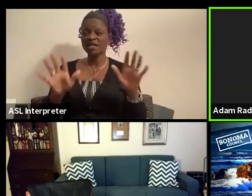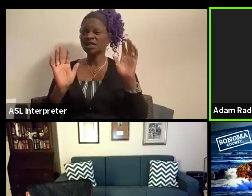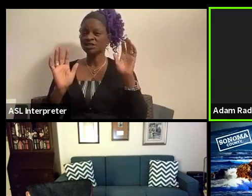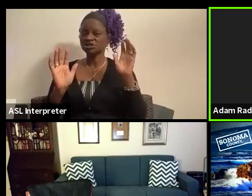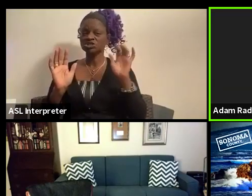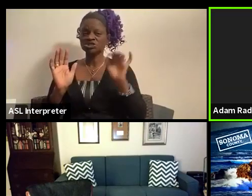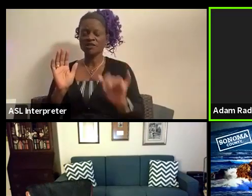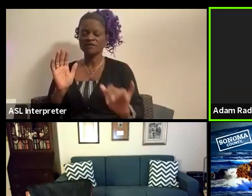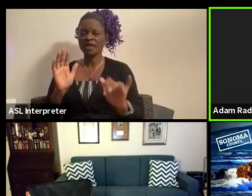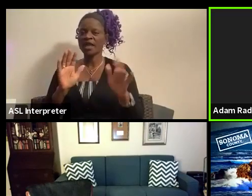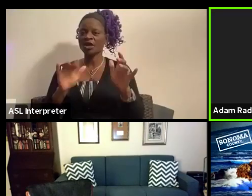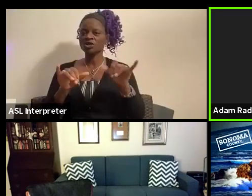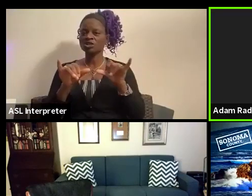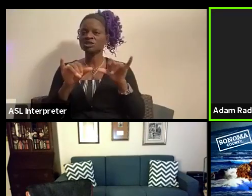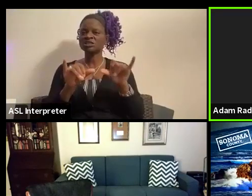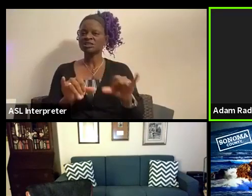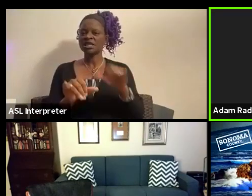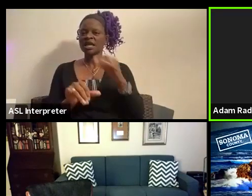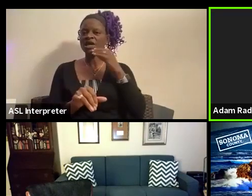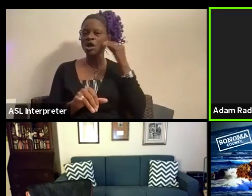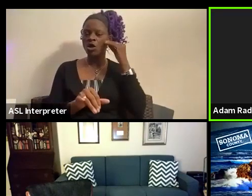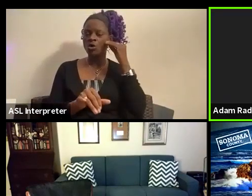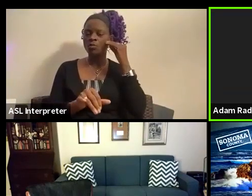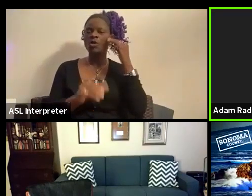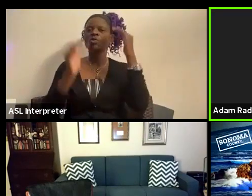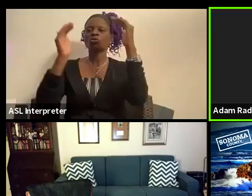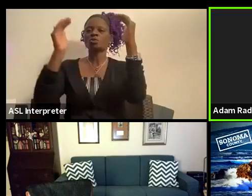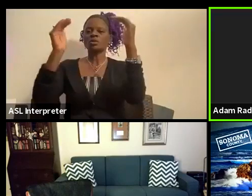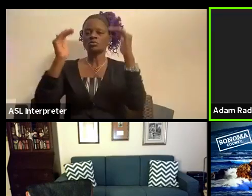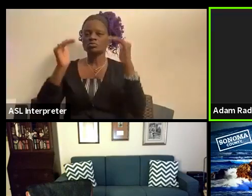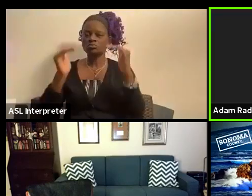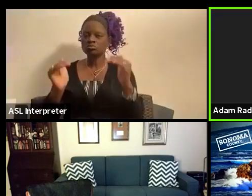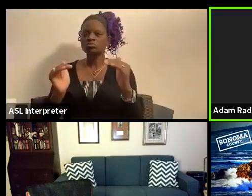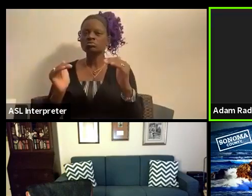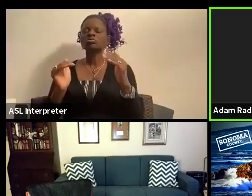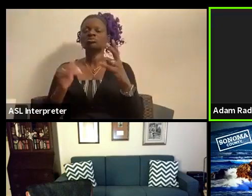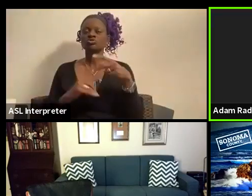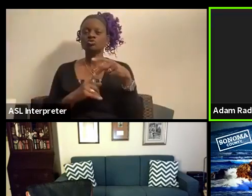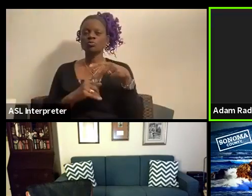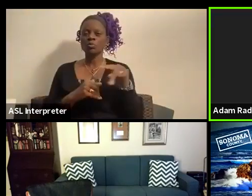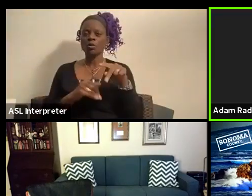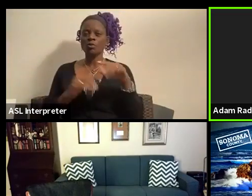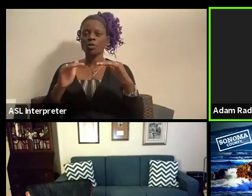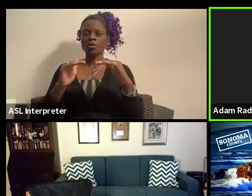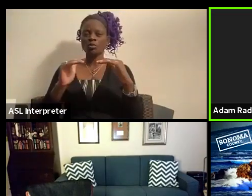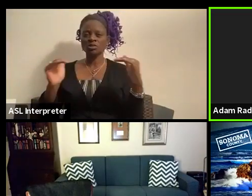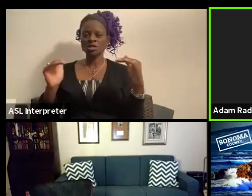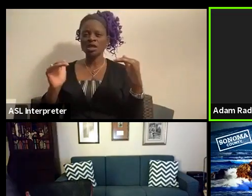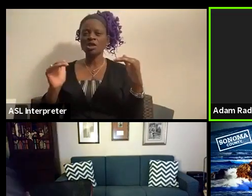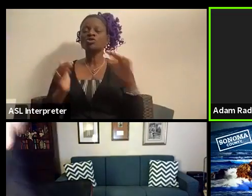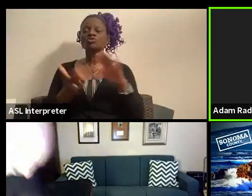Once it's placed in the purple tier, schools can reopen